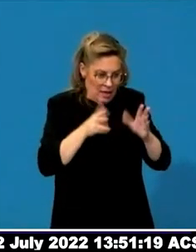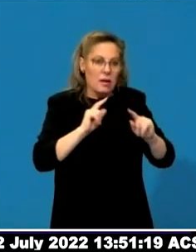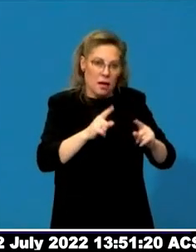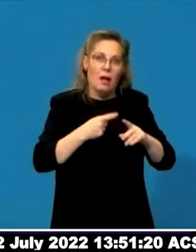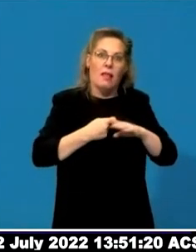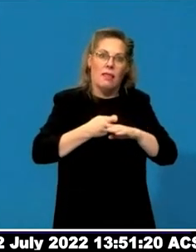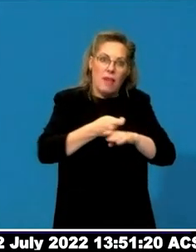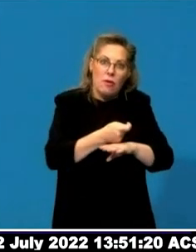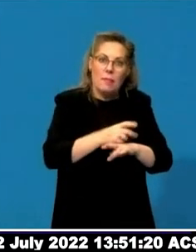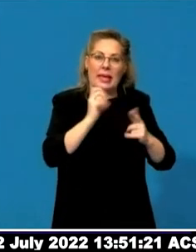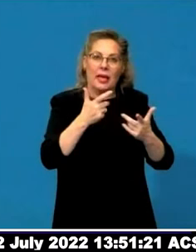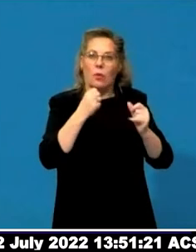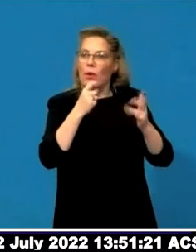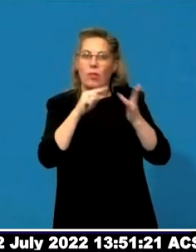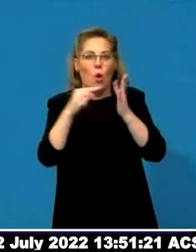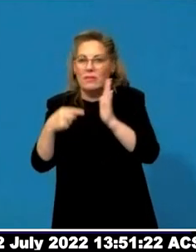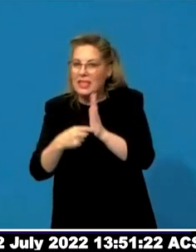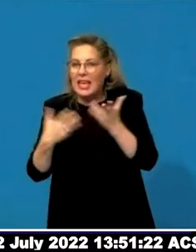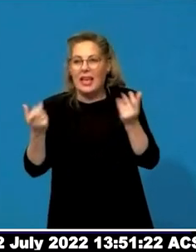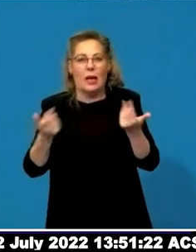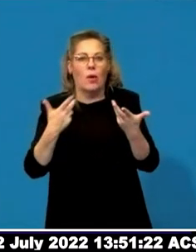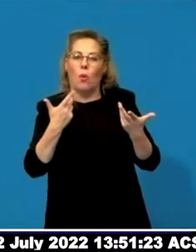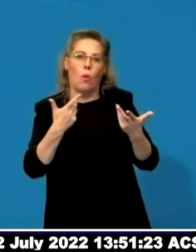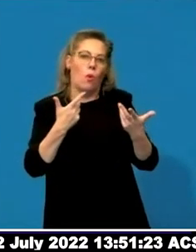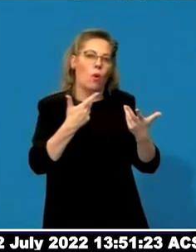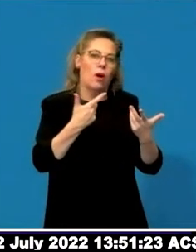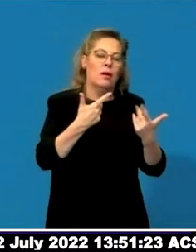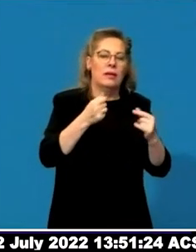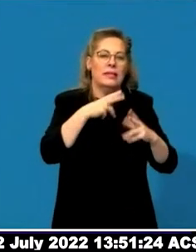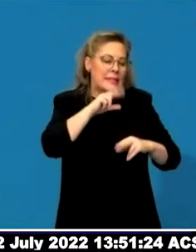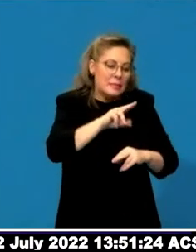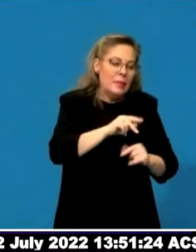The parents and primary carers have got a lot more ability to -